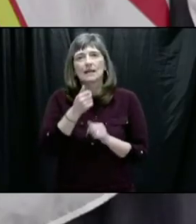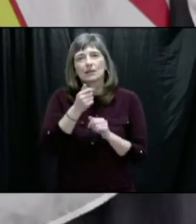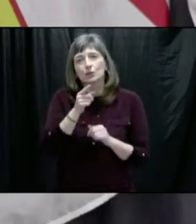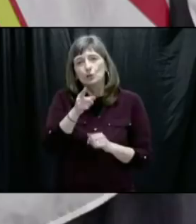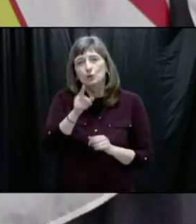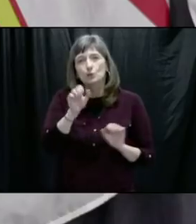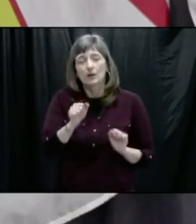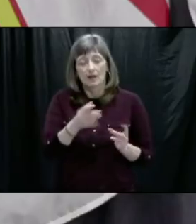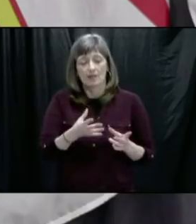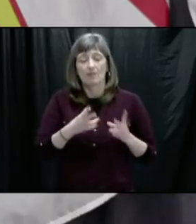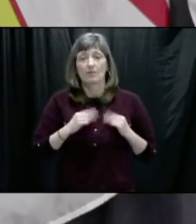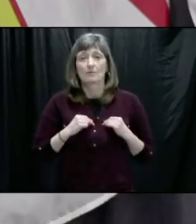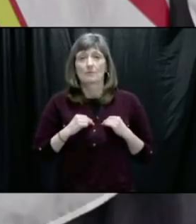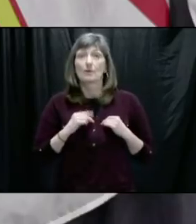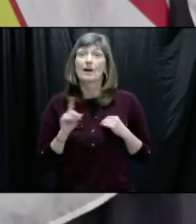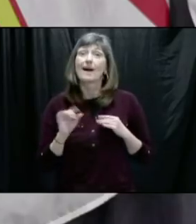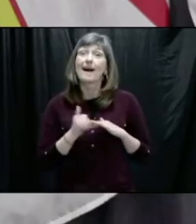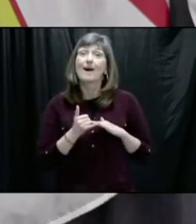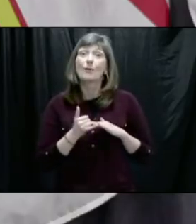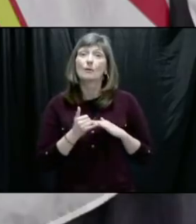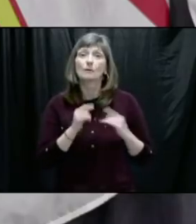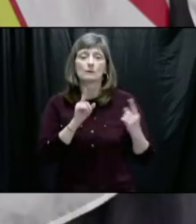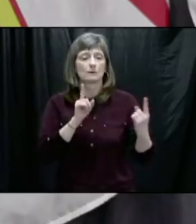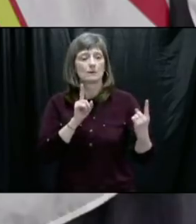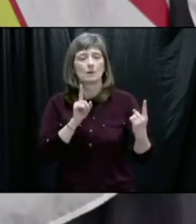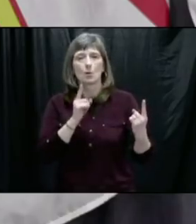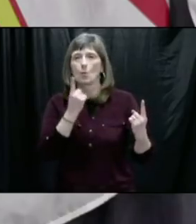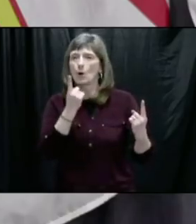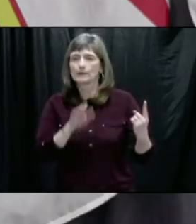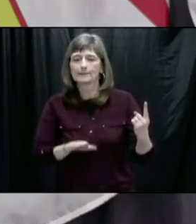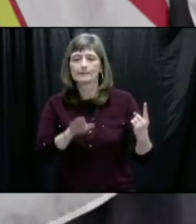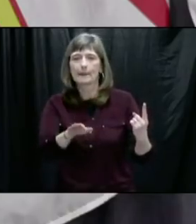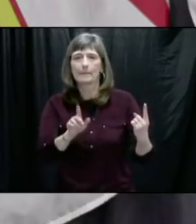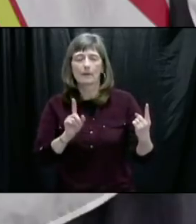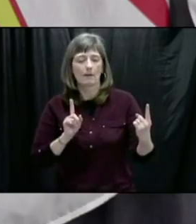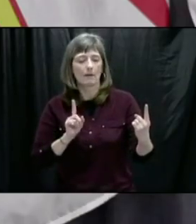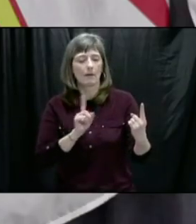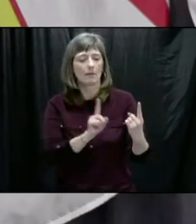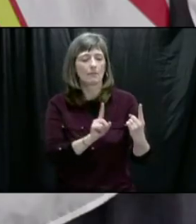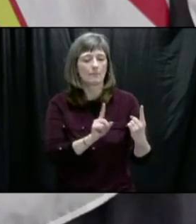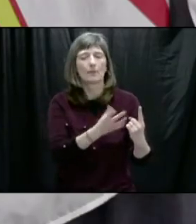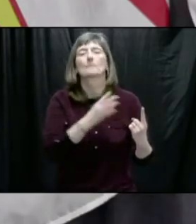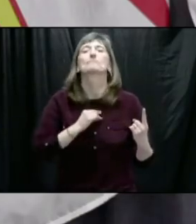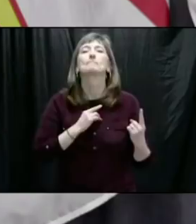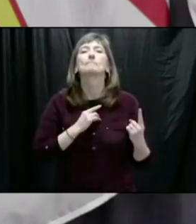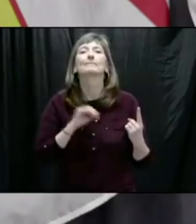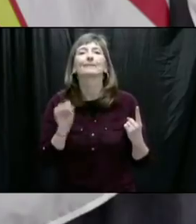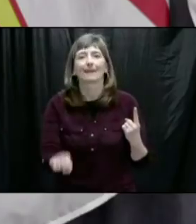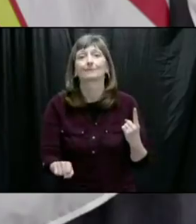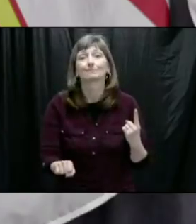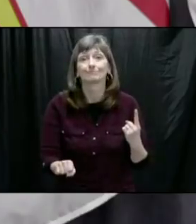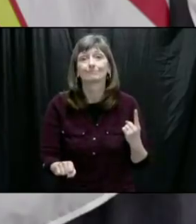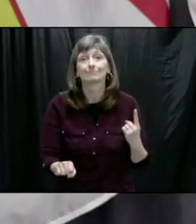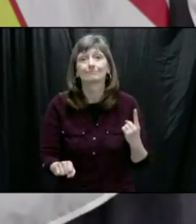THIS VIRUS. A STEP AWAY FROM BRINGING INTO YOUR COMMUNITY.